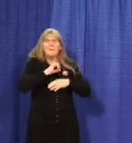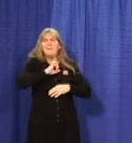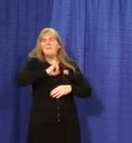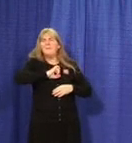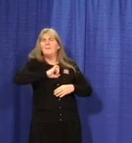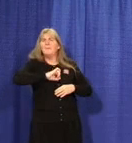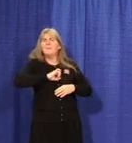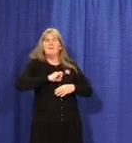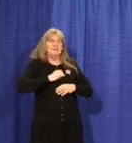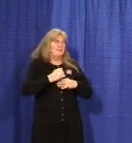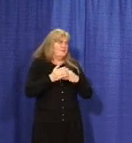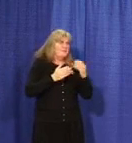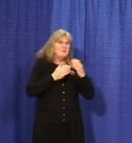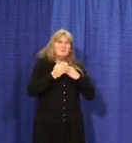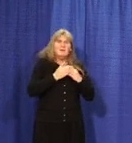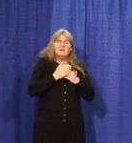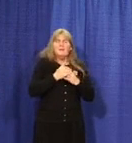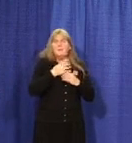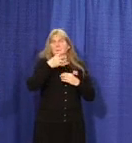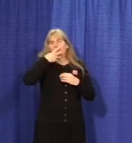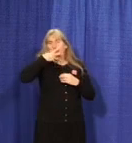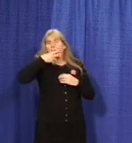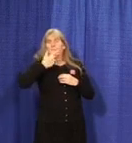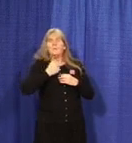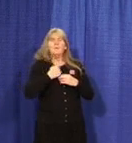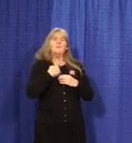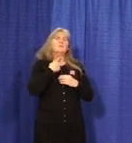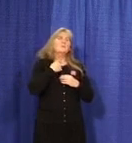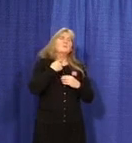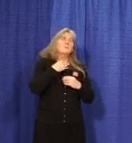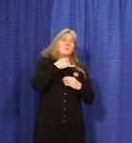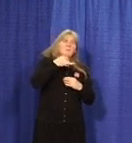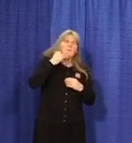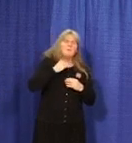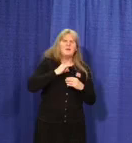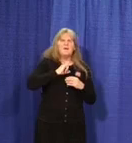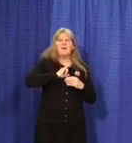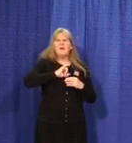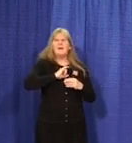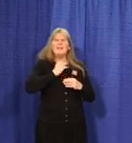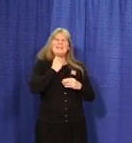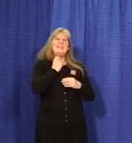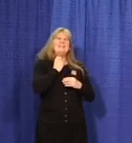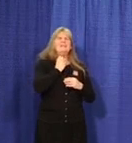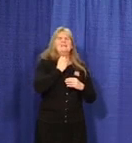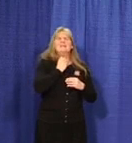So even if you have a runny nose, a sore throat, a slight cough or tickle, please arrange